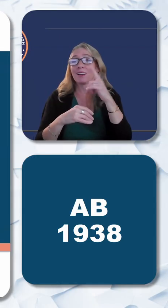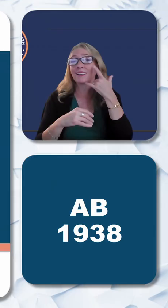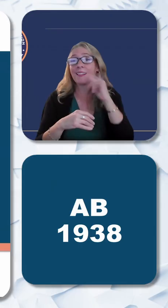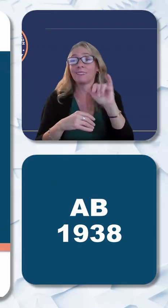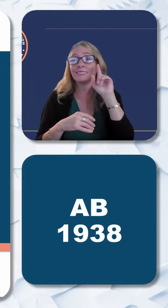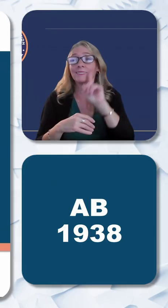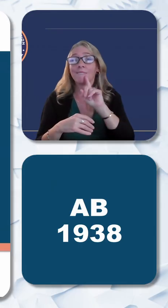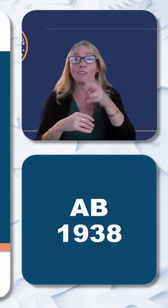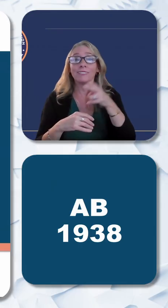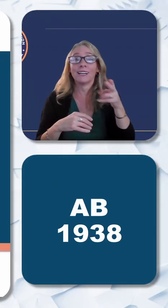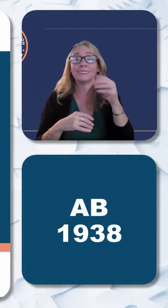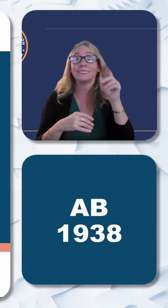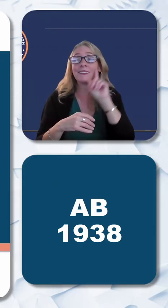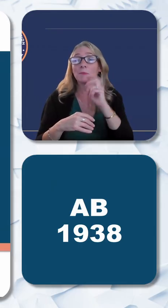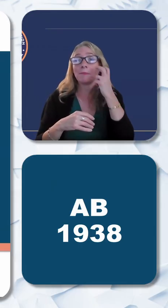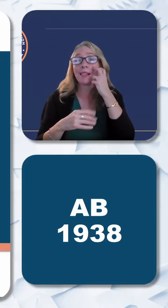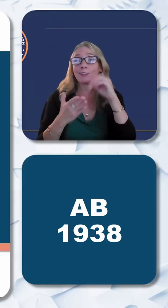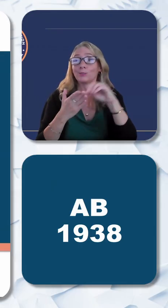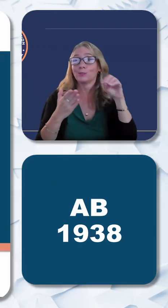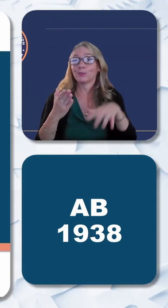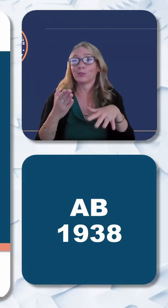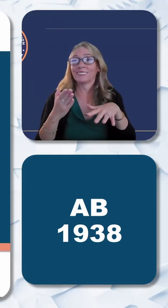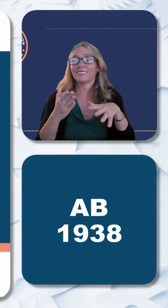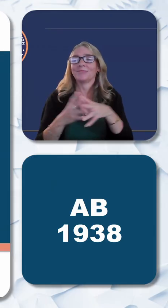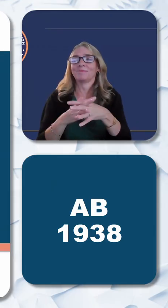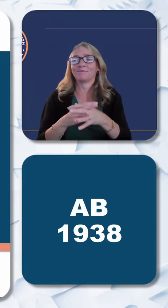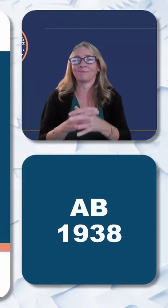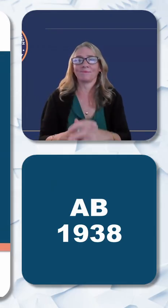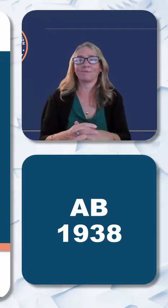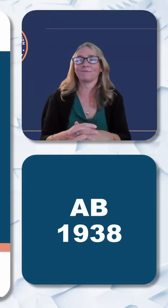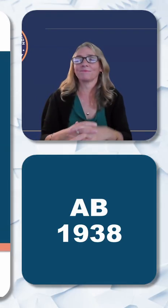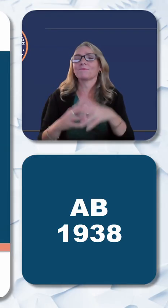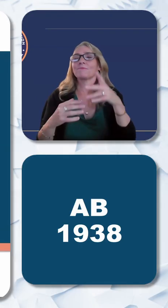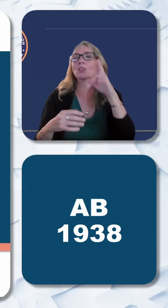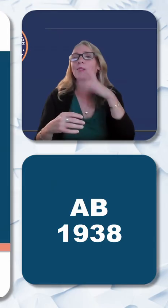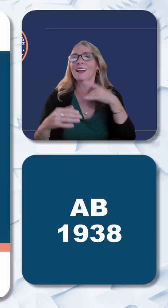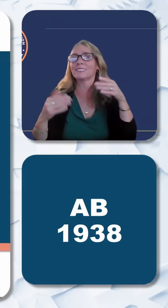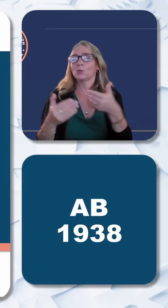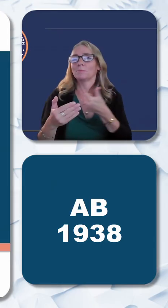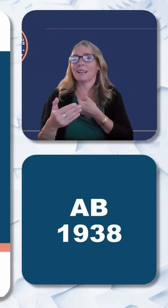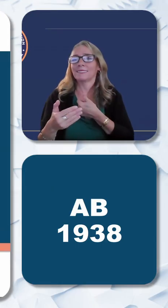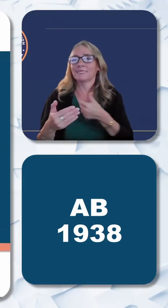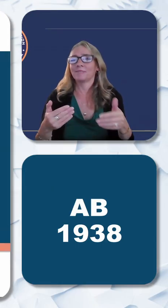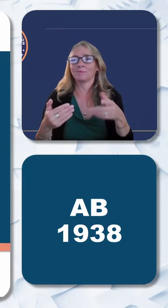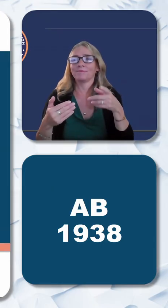Ensuring Full Language Access for California's Deaf, Hard of Hearing, and DeafBlind Students.